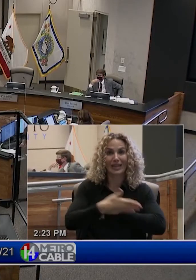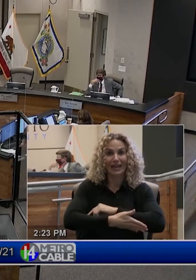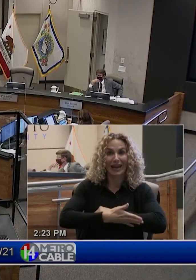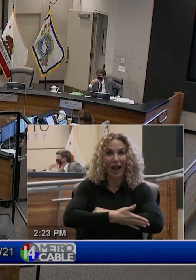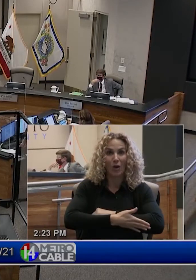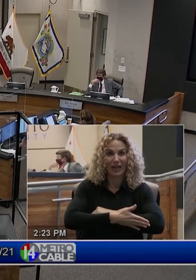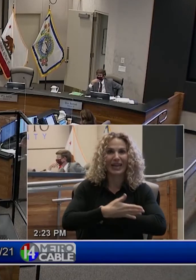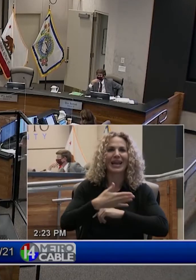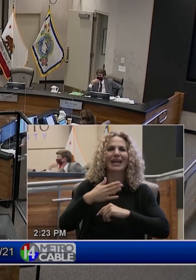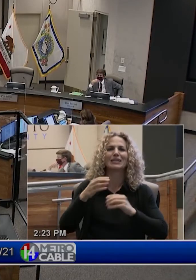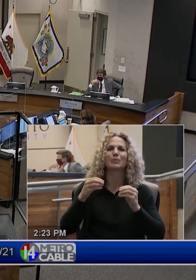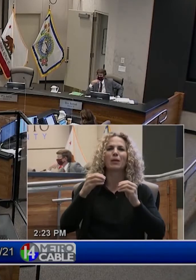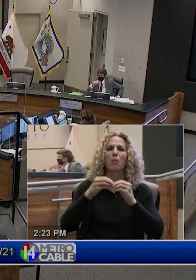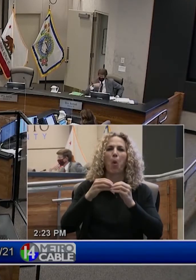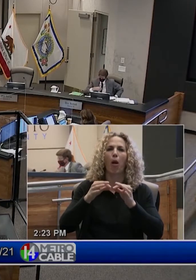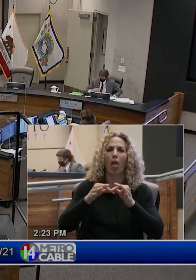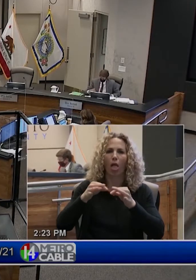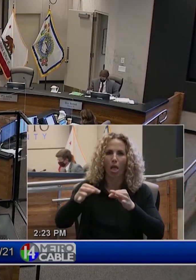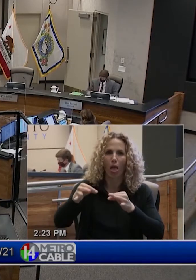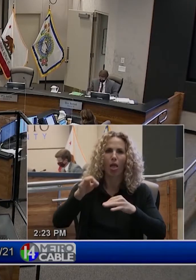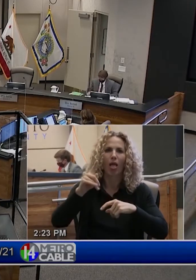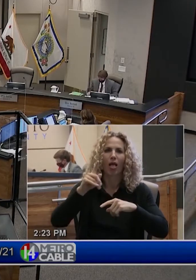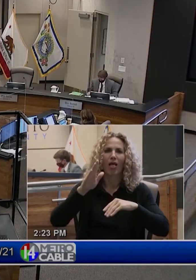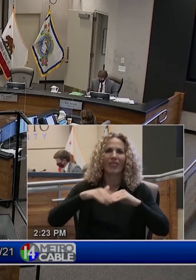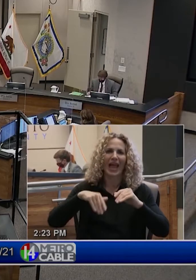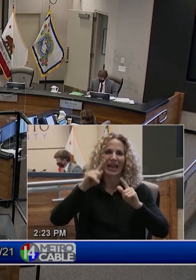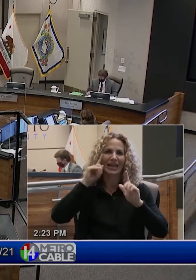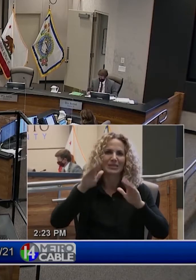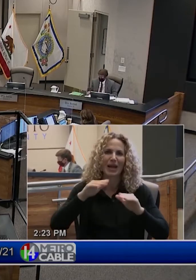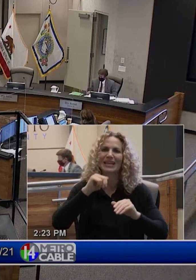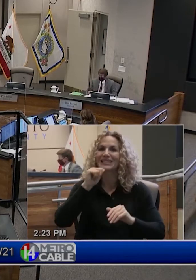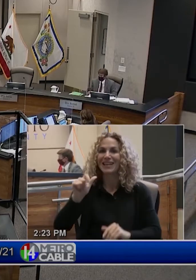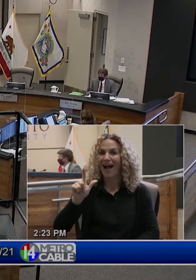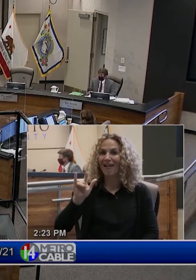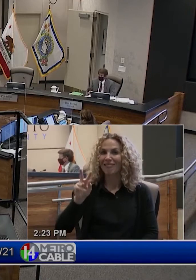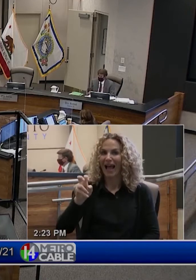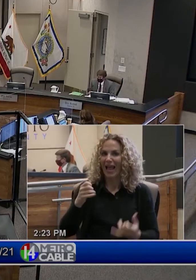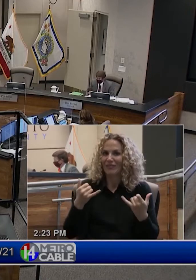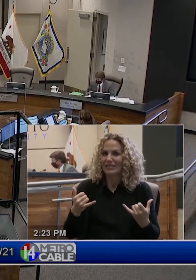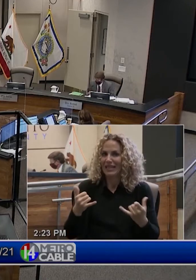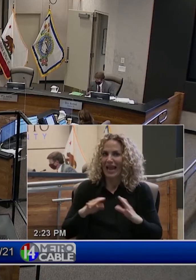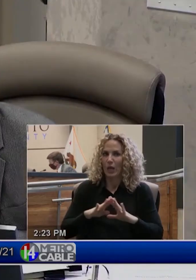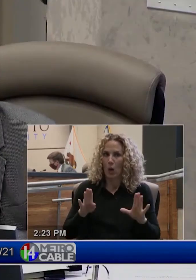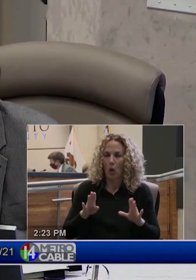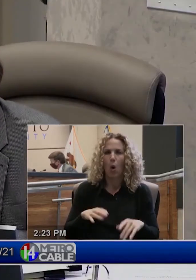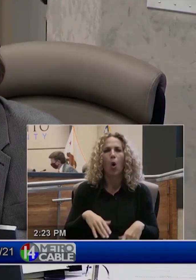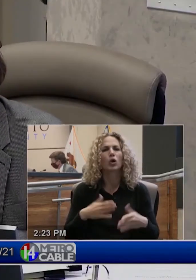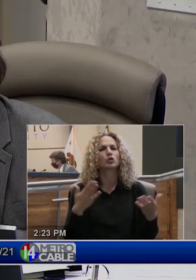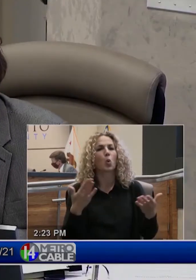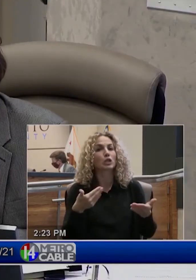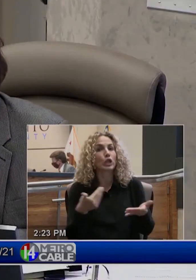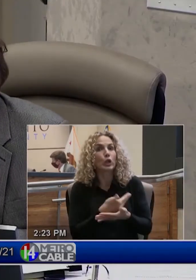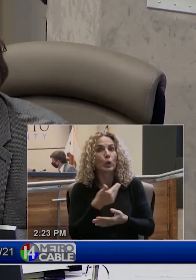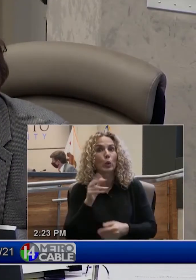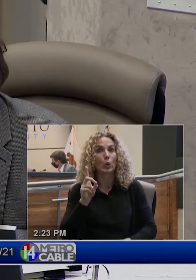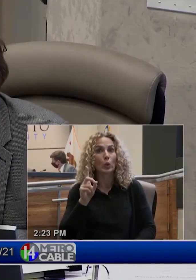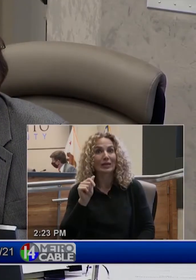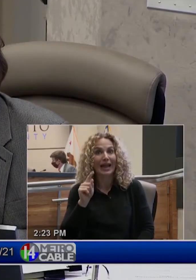GETTING THIS UP, IT HAS TAKEN LONGER THAN PROVIDED LONGER THAN PROVIDED PERSPECTIVE. PERSPECTIVE. >> SO WHAT IS THE NEW DATE?